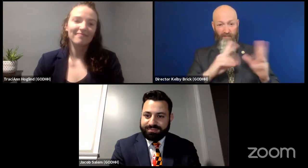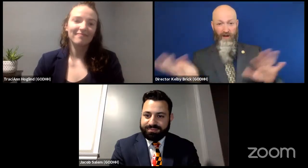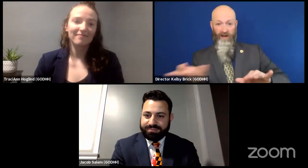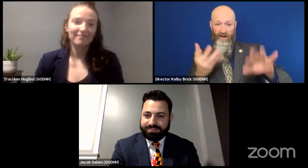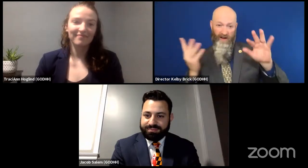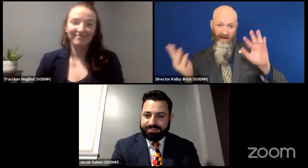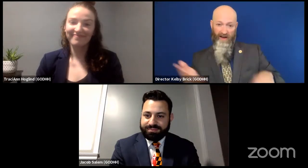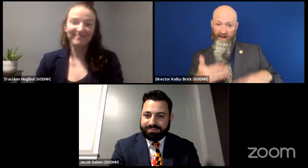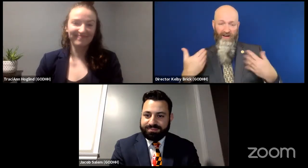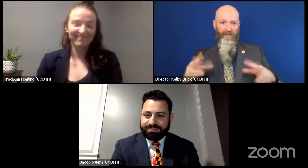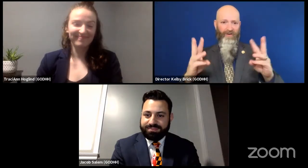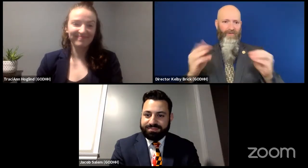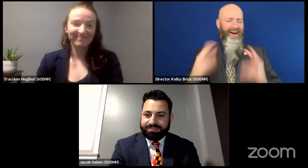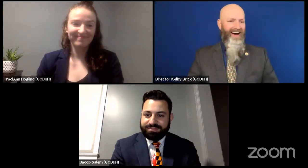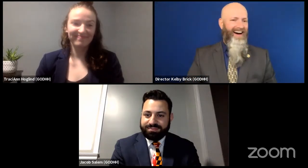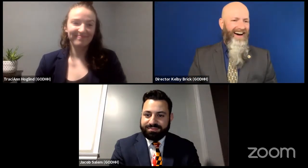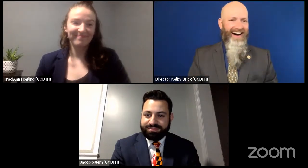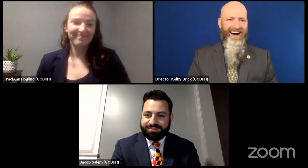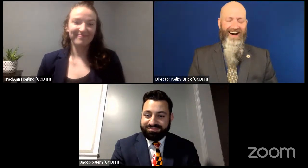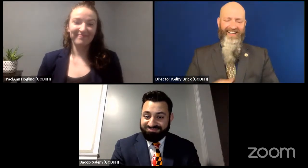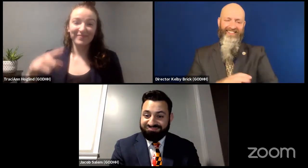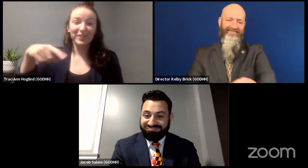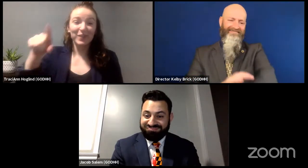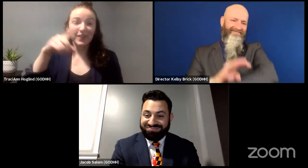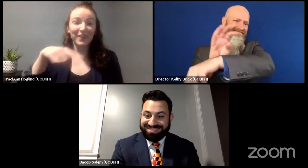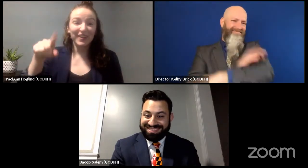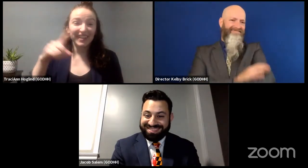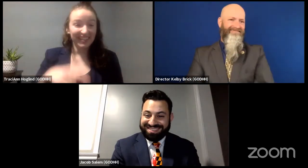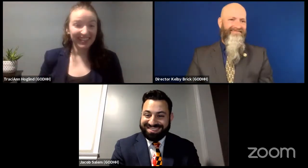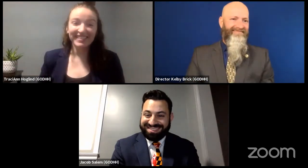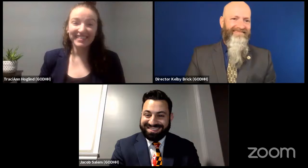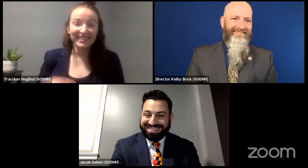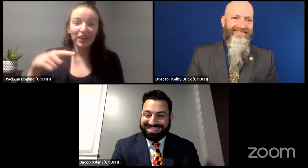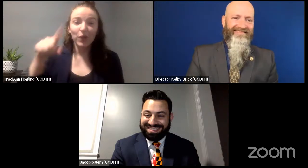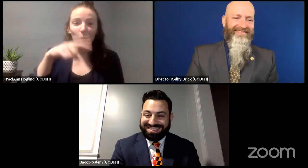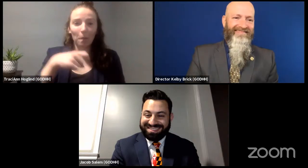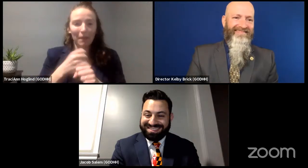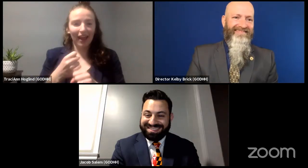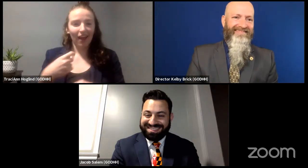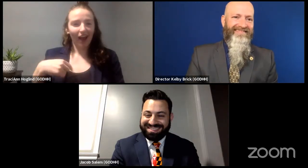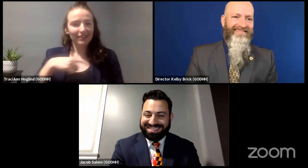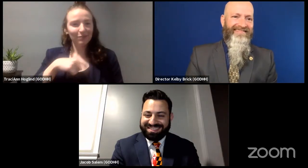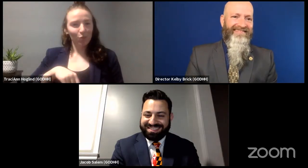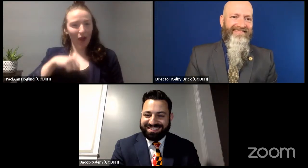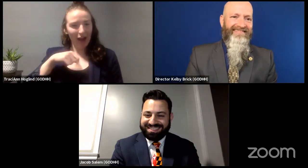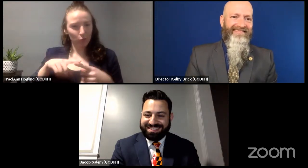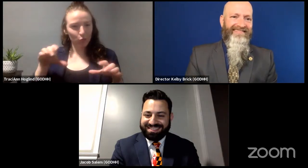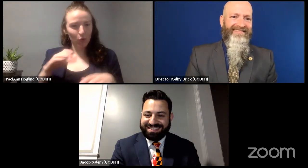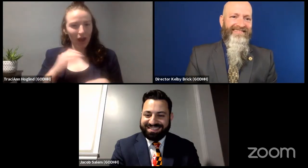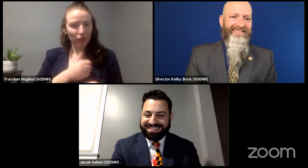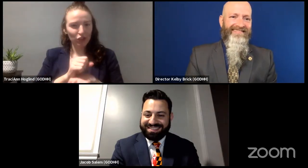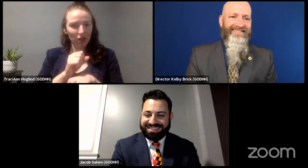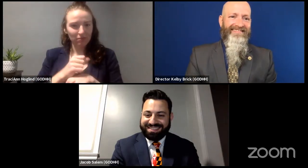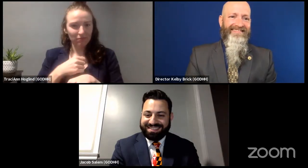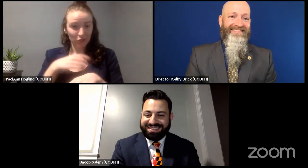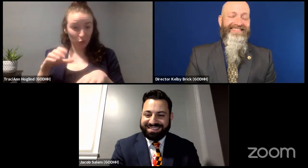the investment, it's openness, transparency, integrity, advocacy, all of that contributes. Thank you so much, everyone. TRACIANN HOGLIND: You make us proud to do